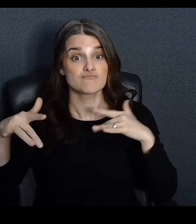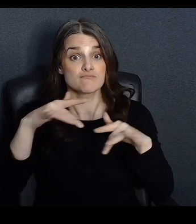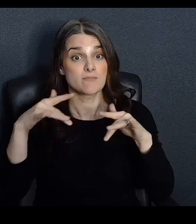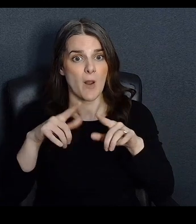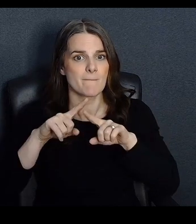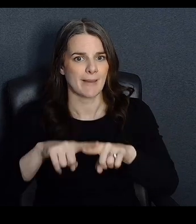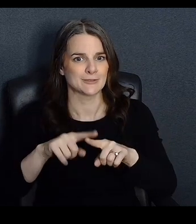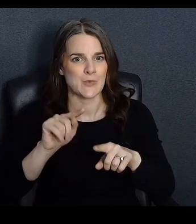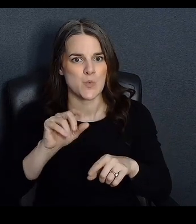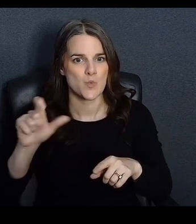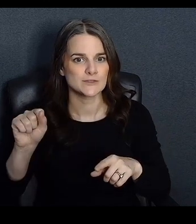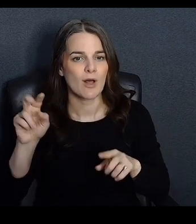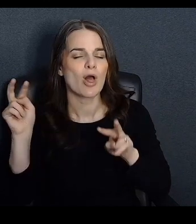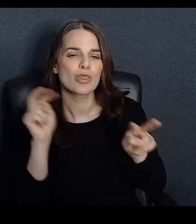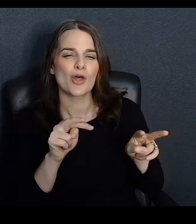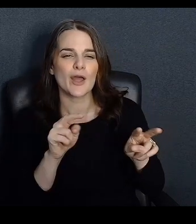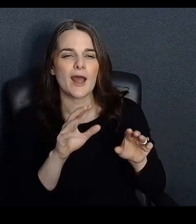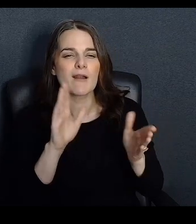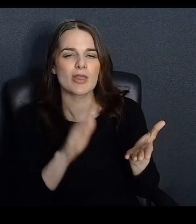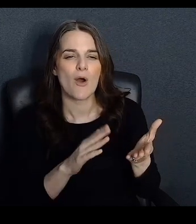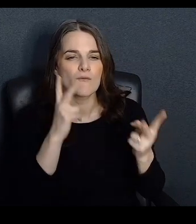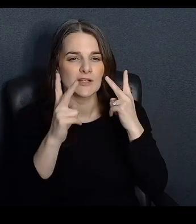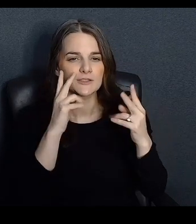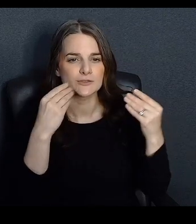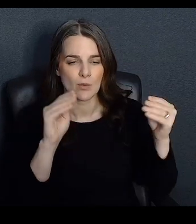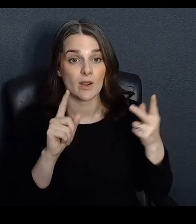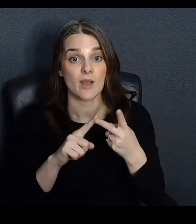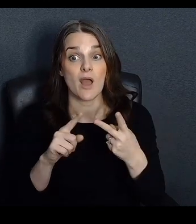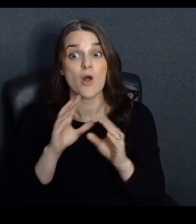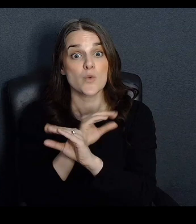Or if you want visual non wifi-based tasks,